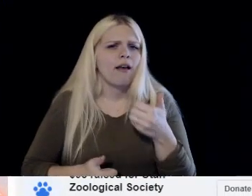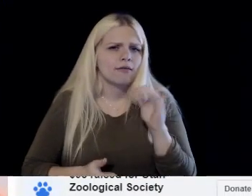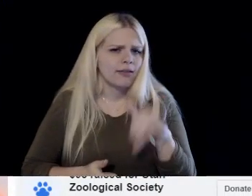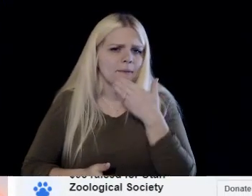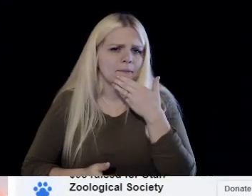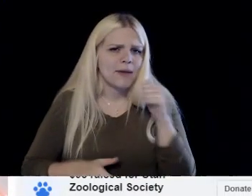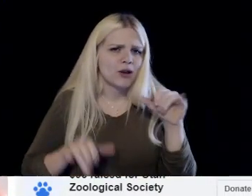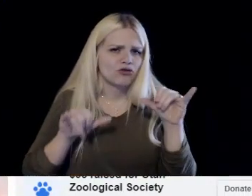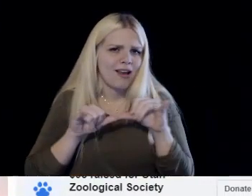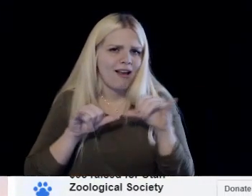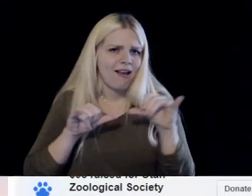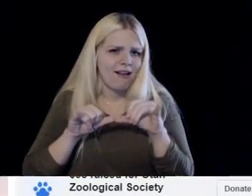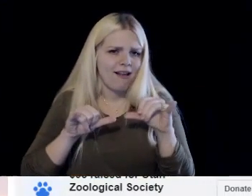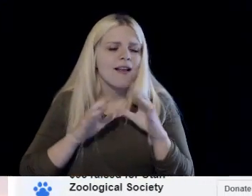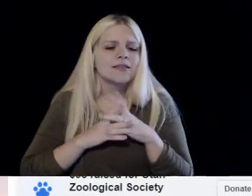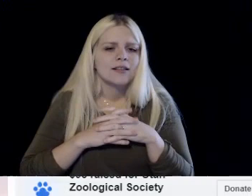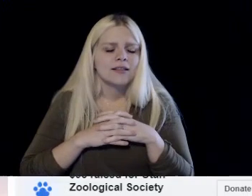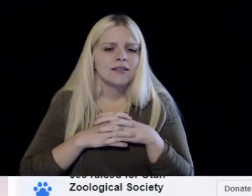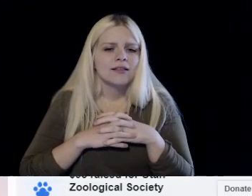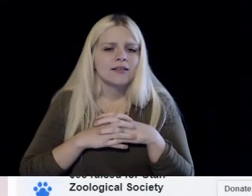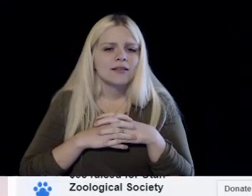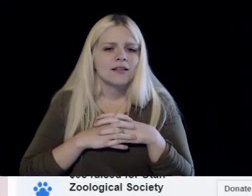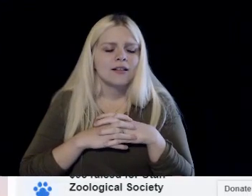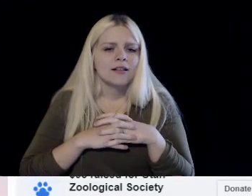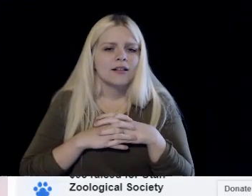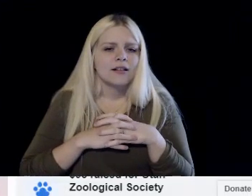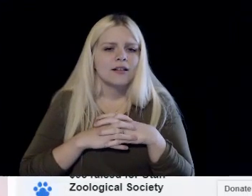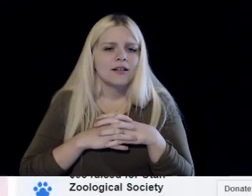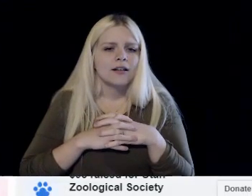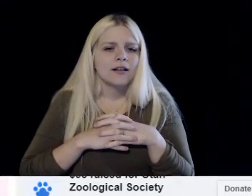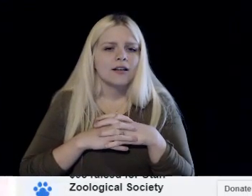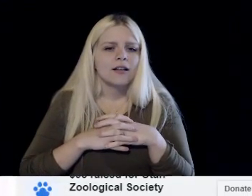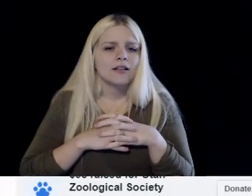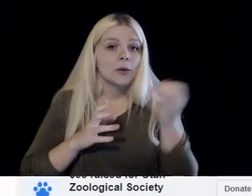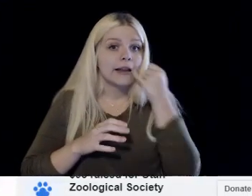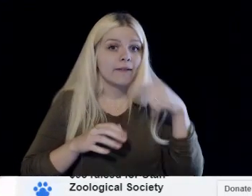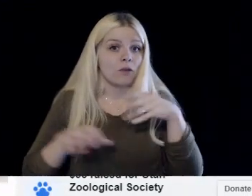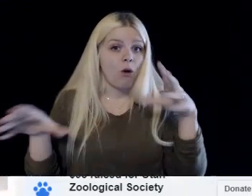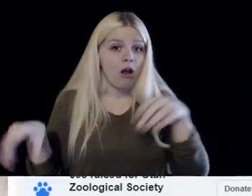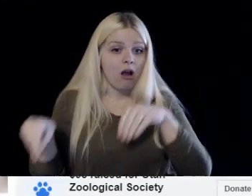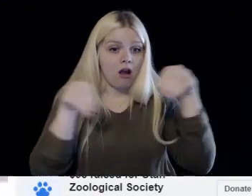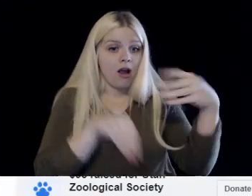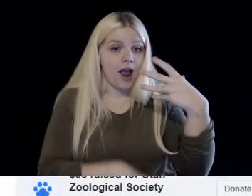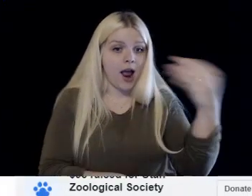We go to outside, and put these outside. We have 5 gallon buckets. Erica: Oh, okay.